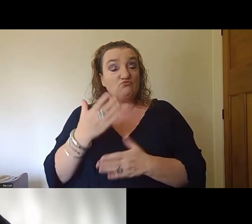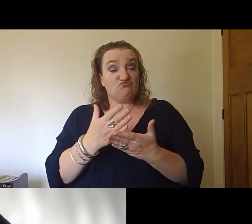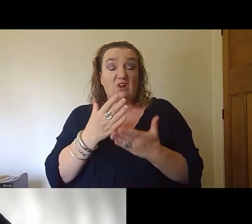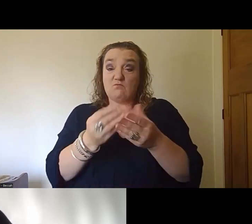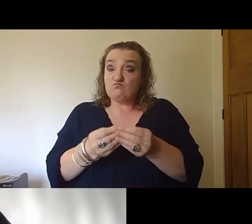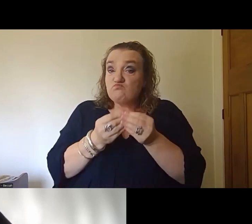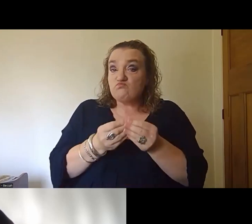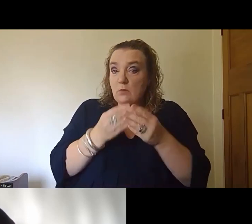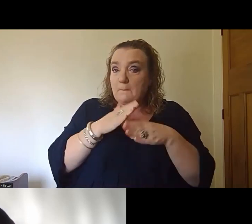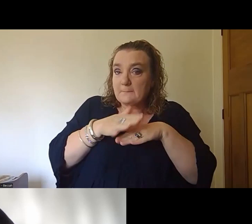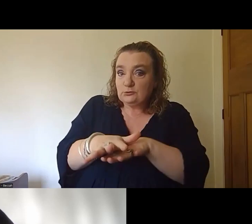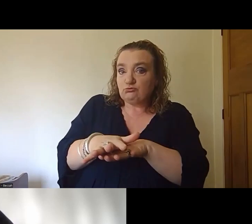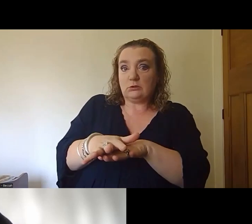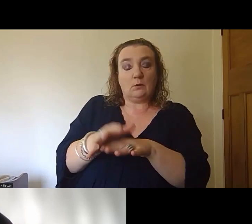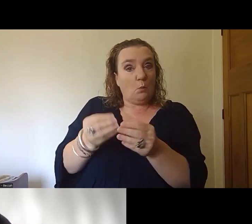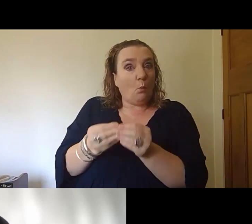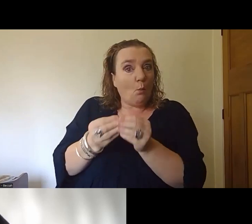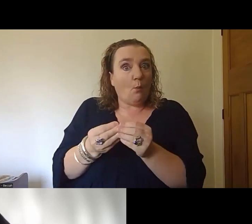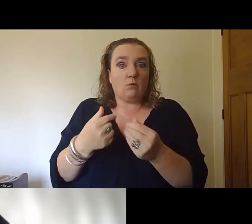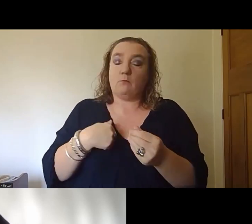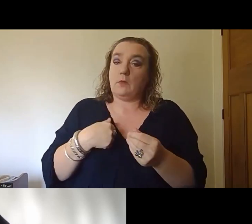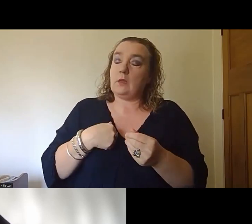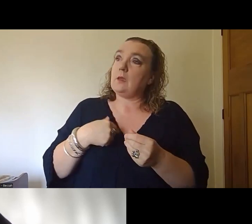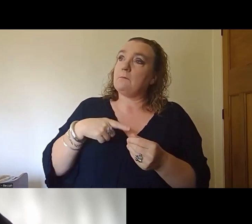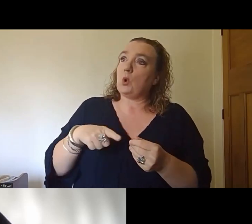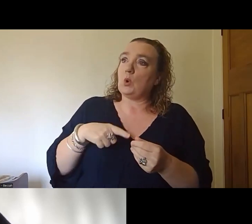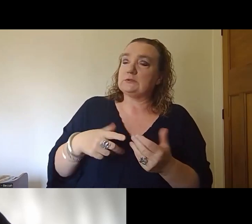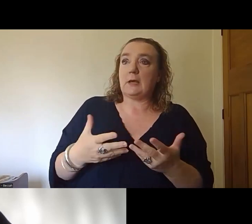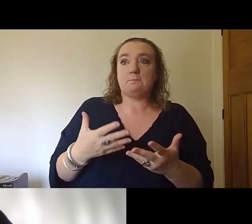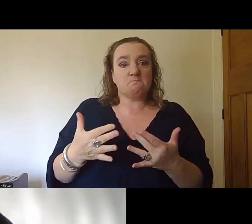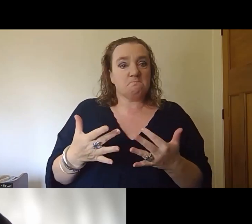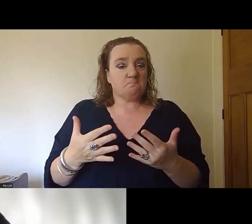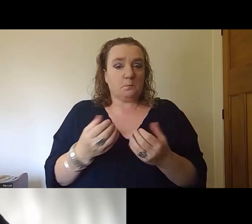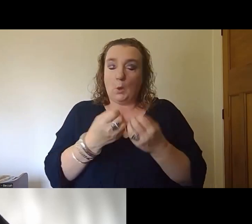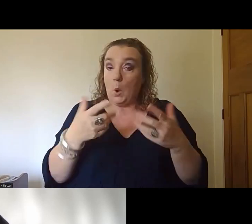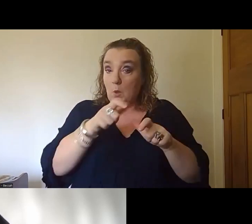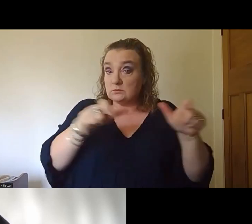being involved in the mainstream sector, because you know, a lot of people that do have disabilities